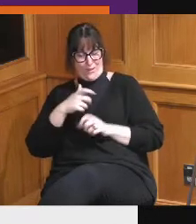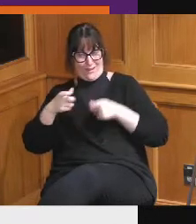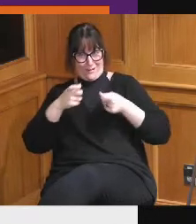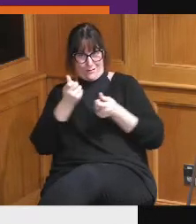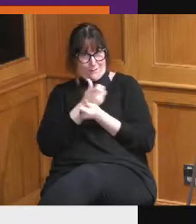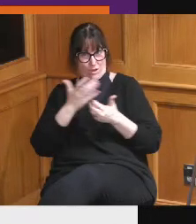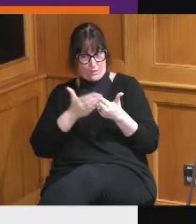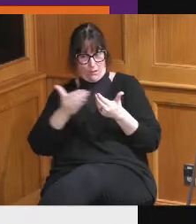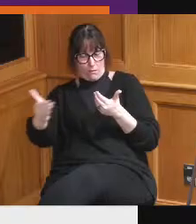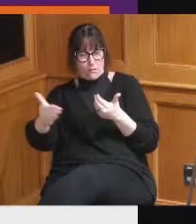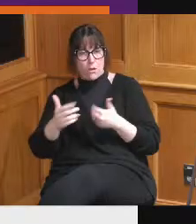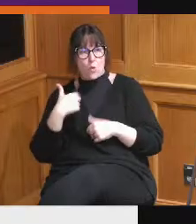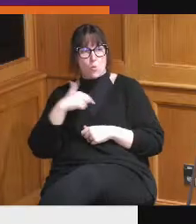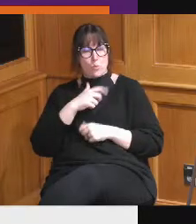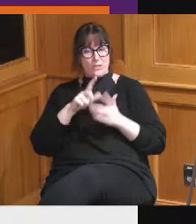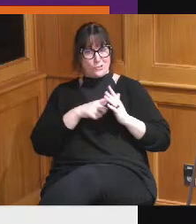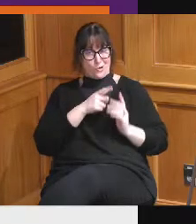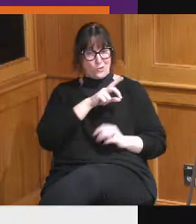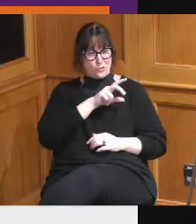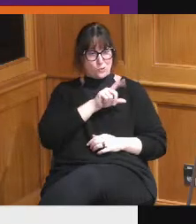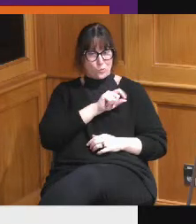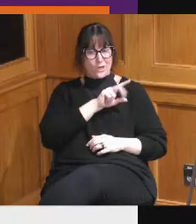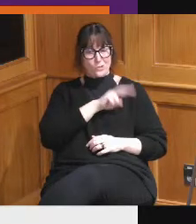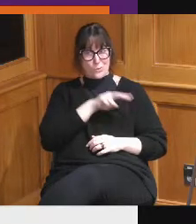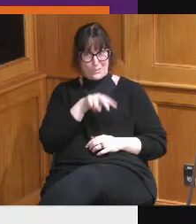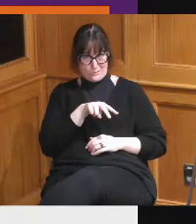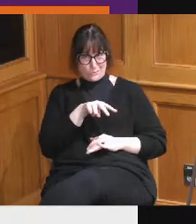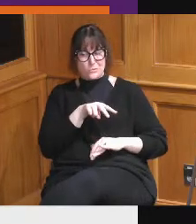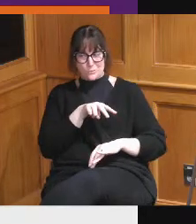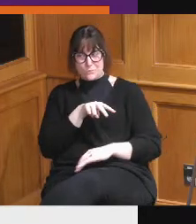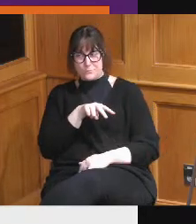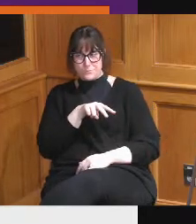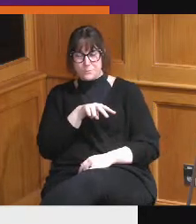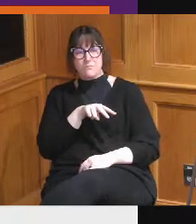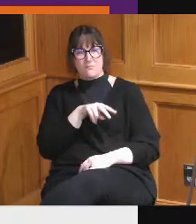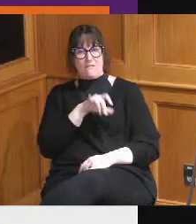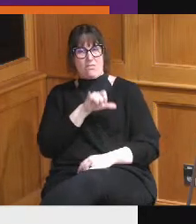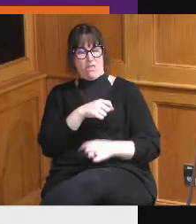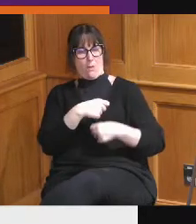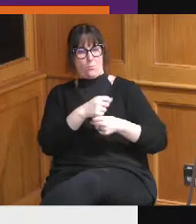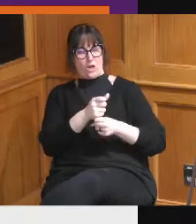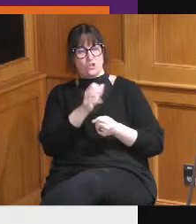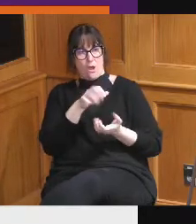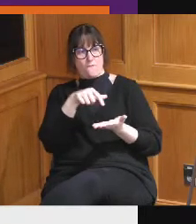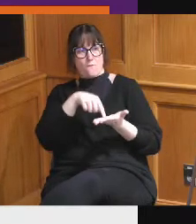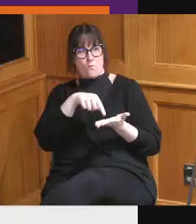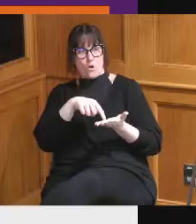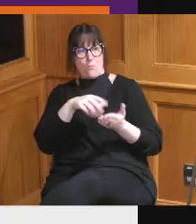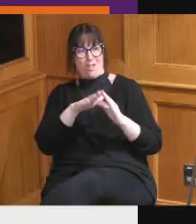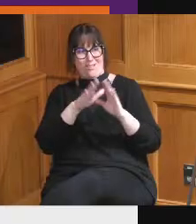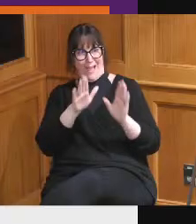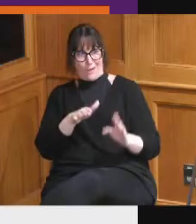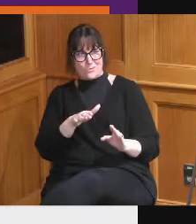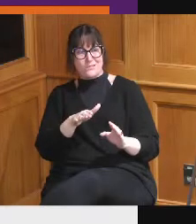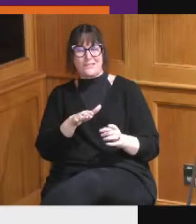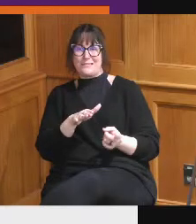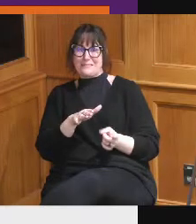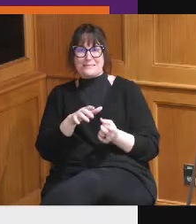we started this in 2022 really the production of affordable housing was very dependent on this tax